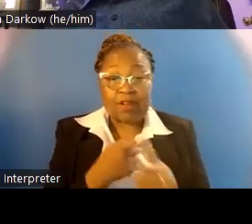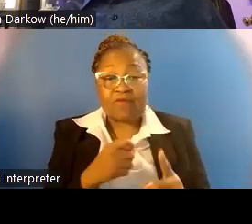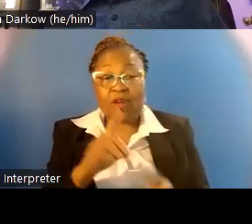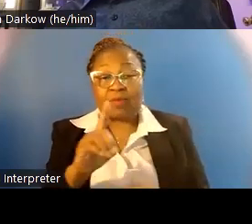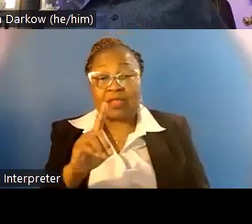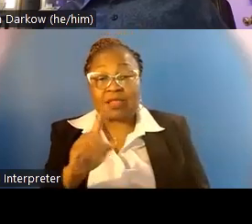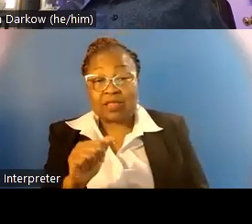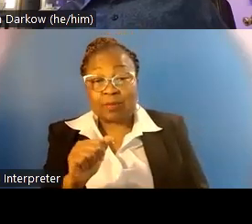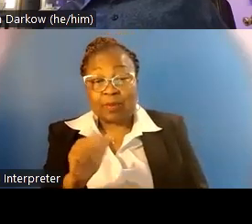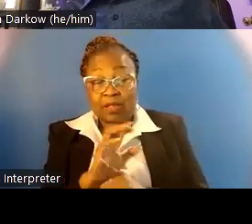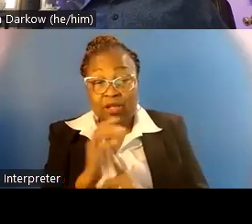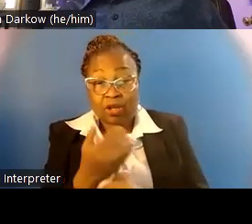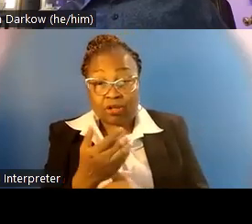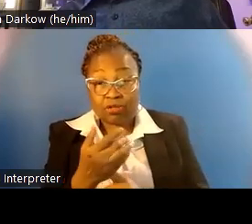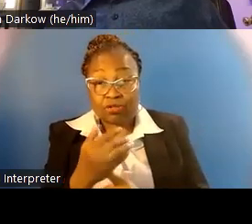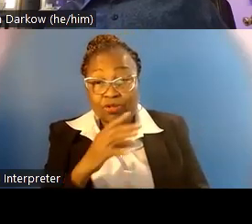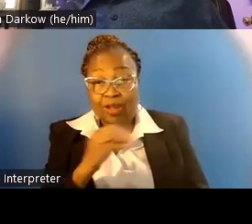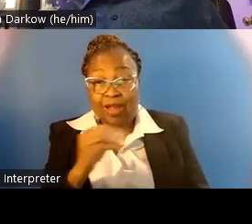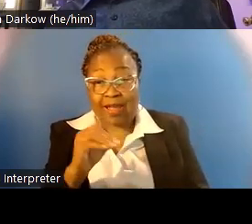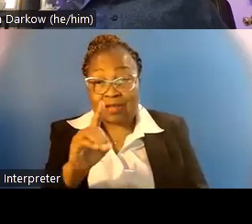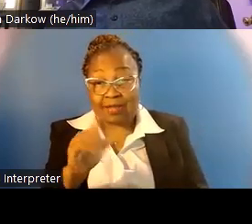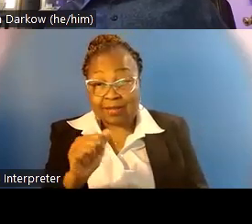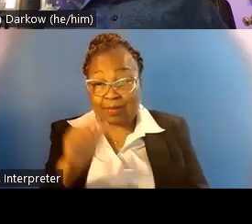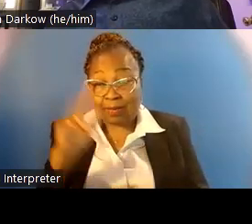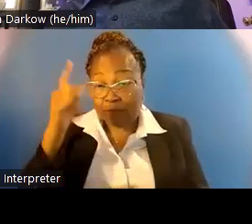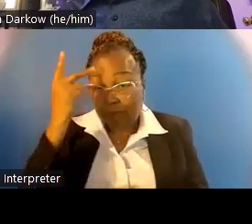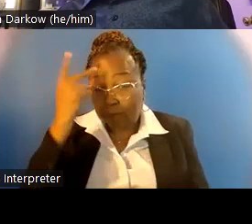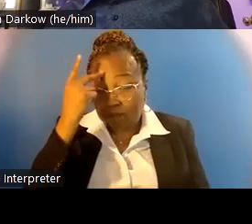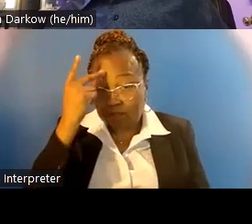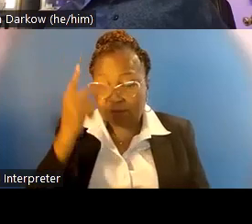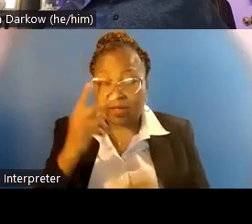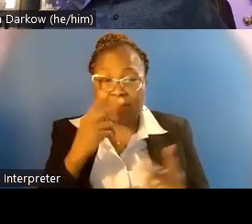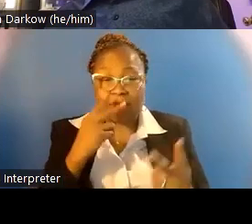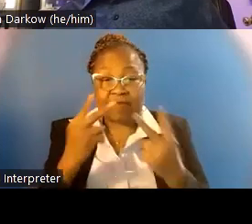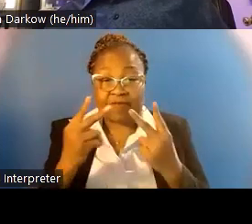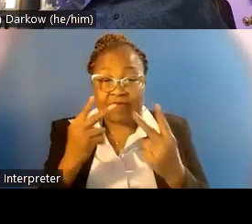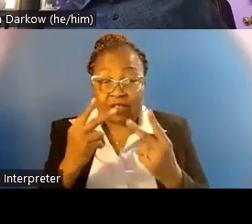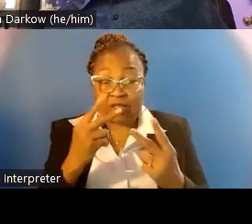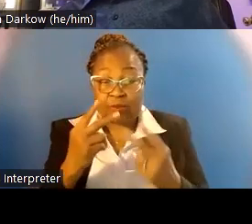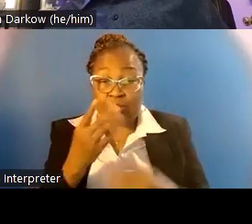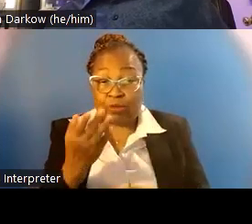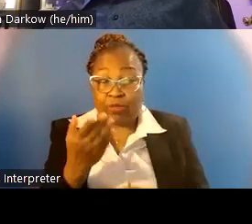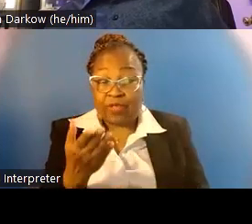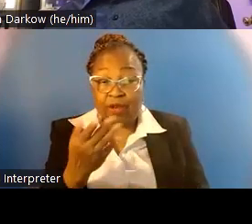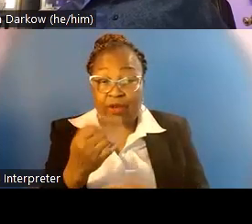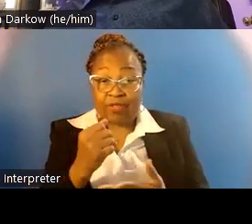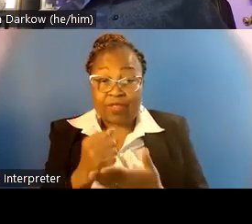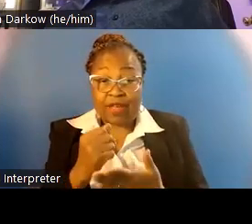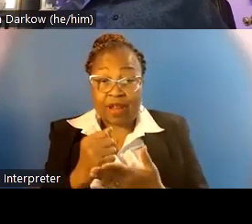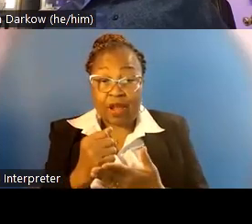and disability politics and being visible in that stance that helps build those bridges of solidarity